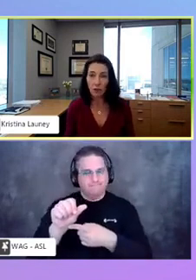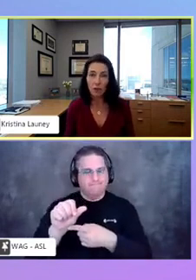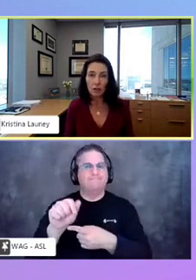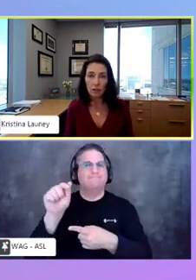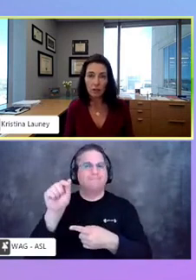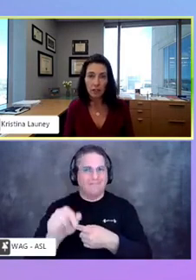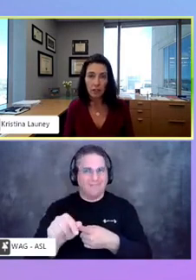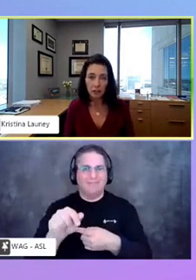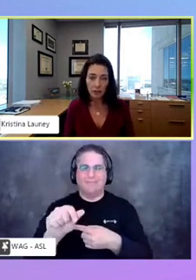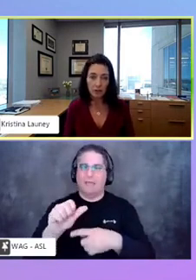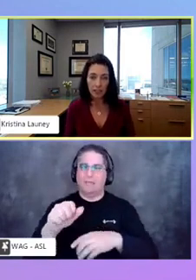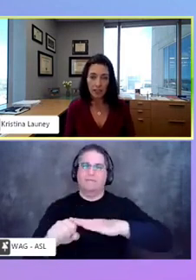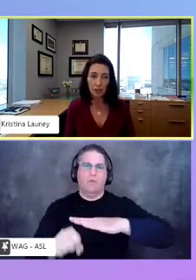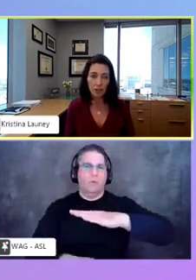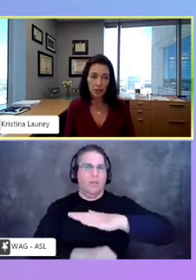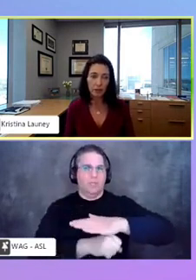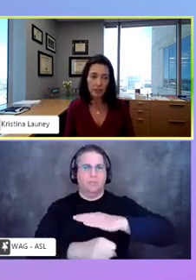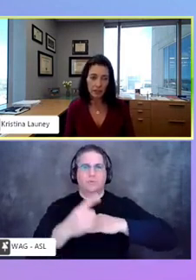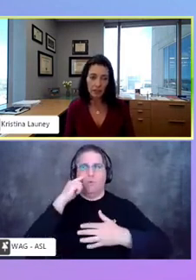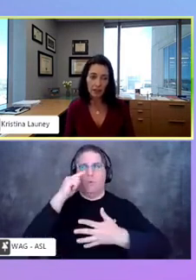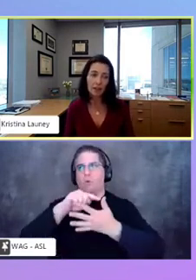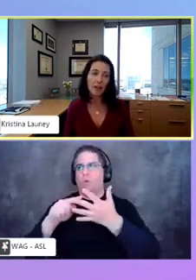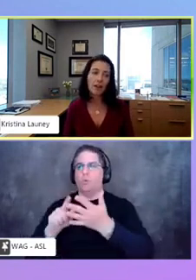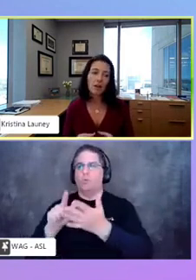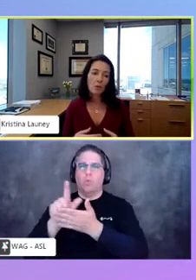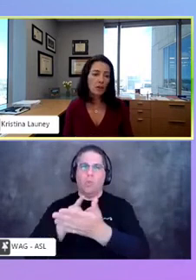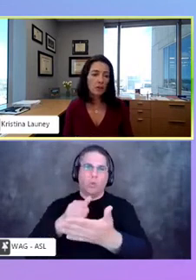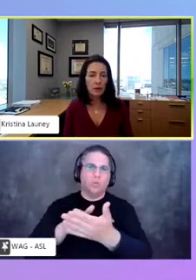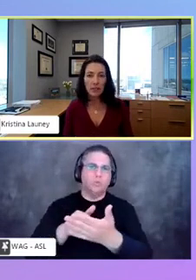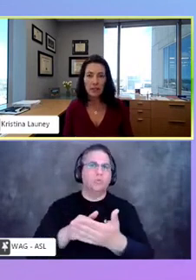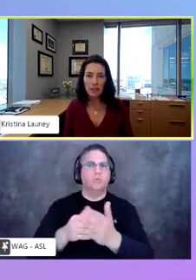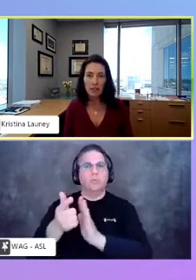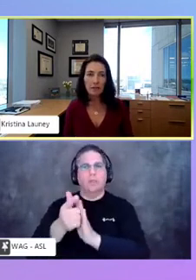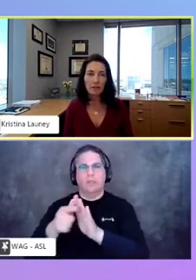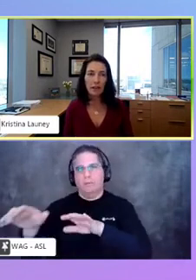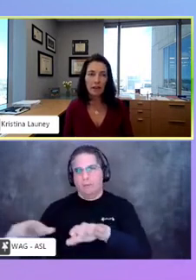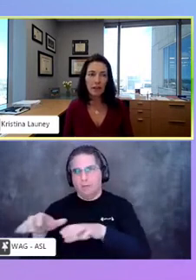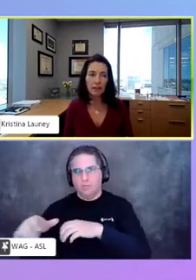fundamental equal access principle of the Ada that is